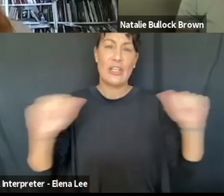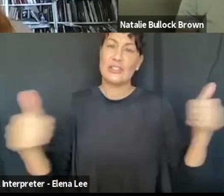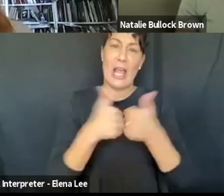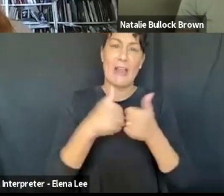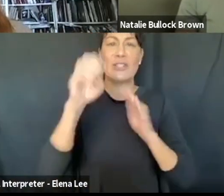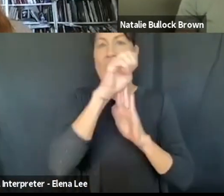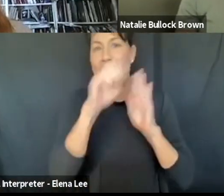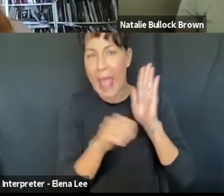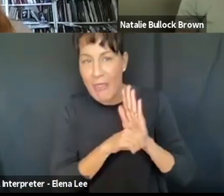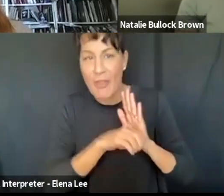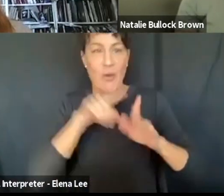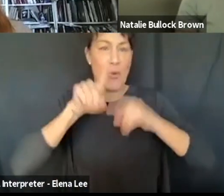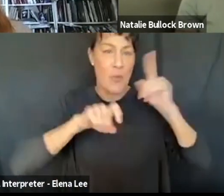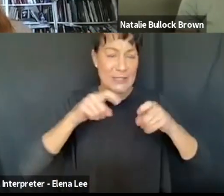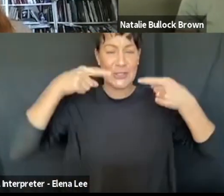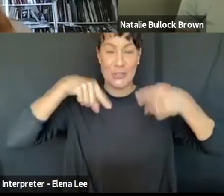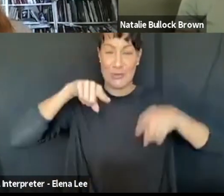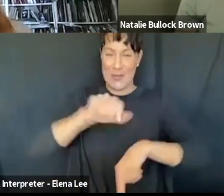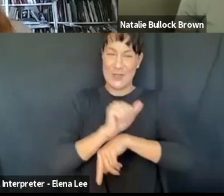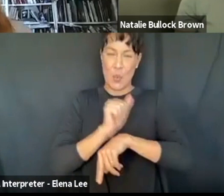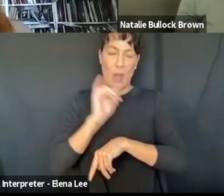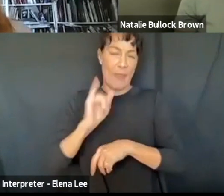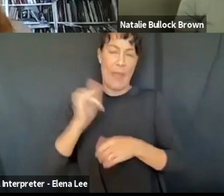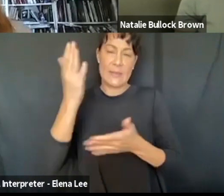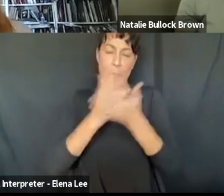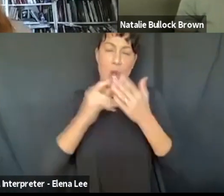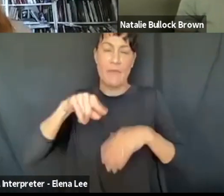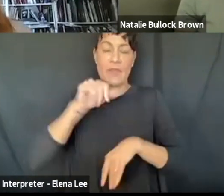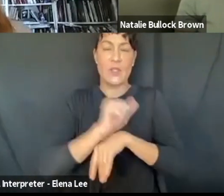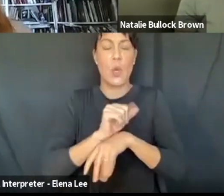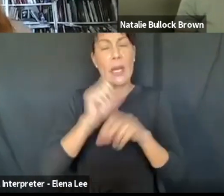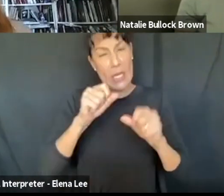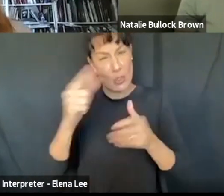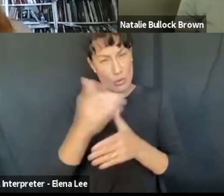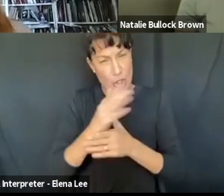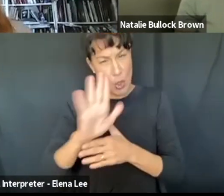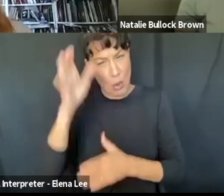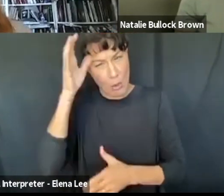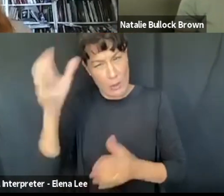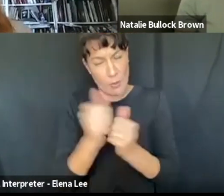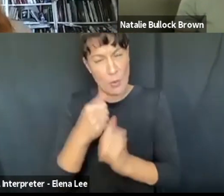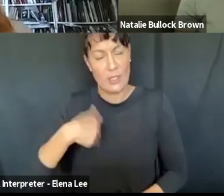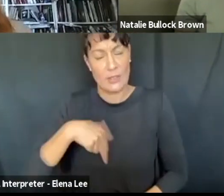But I wonder if you could just share one or two of those concepts with us. Yeah, sure.